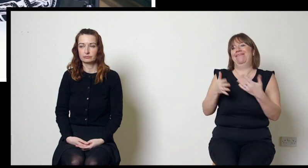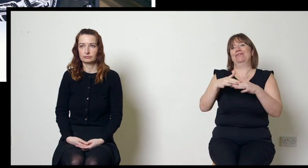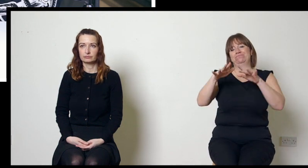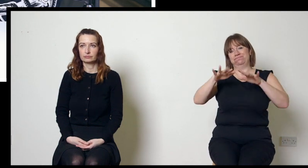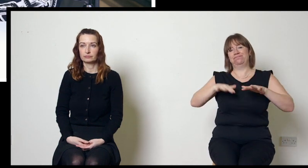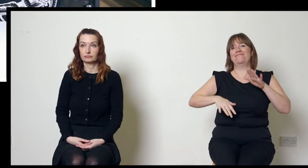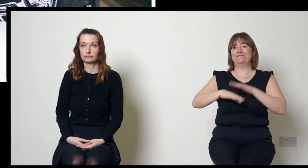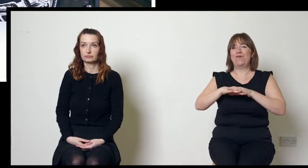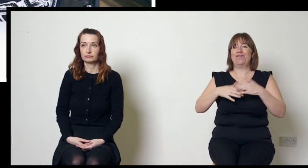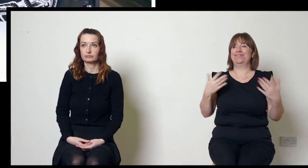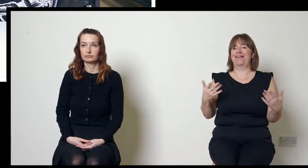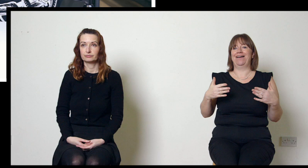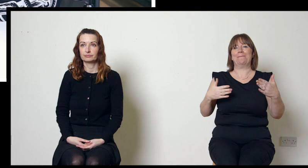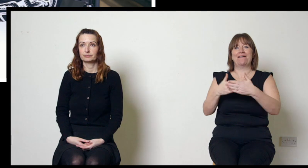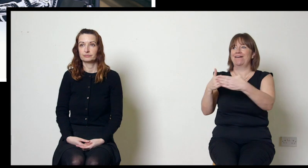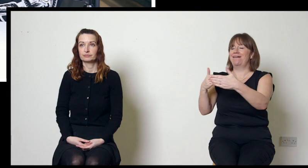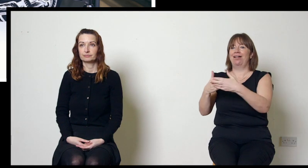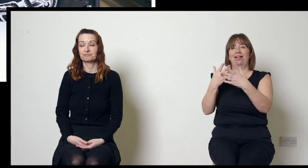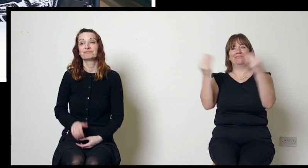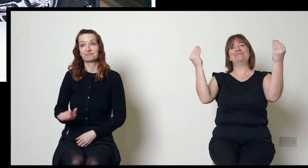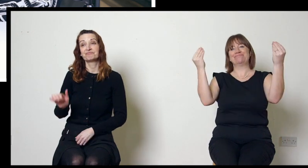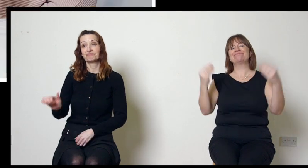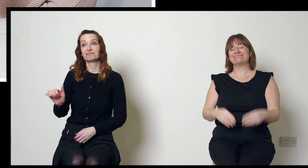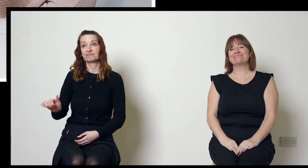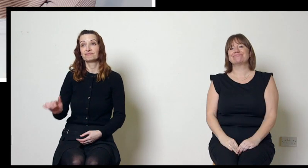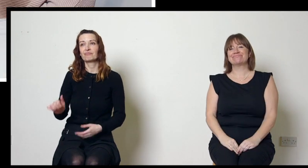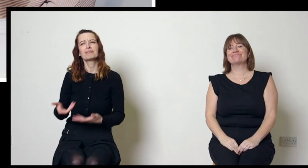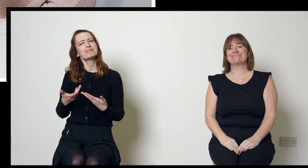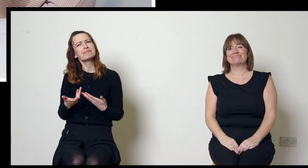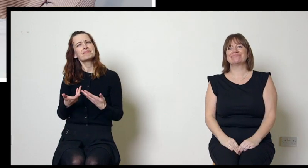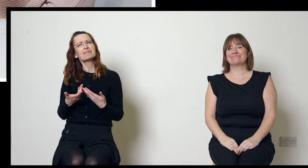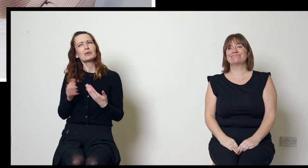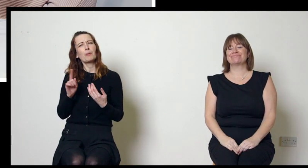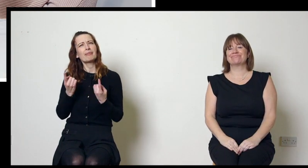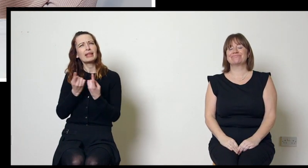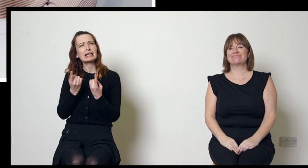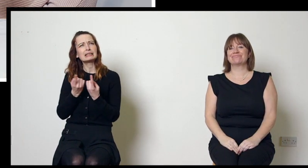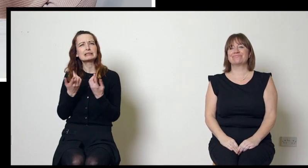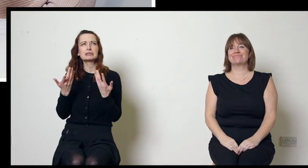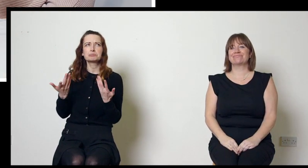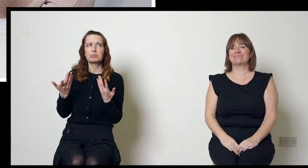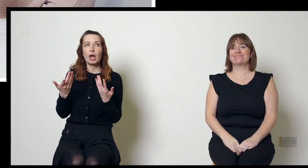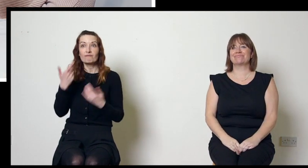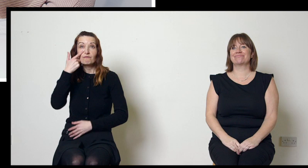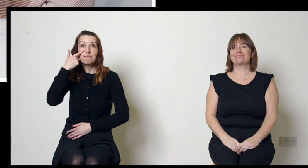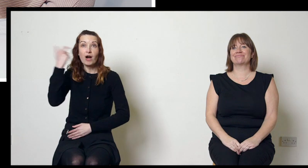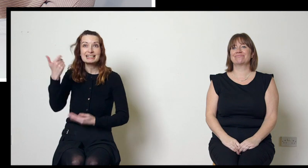You just it takes a bit of the anxiety away. Yeah. Yeah. What about things like finding accessible venues?